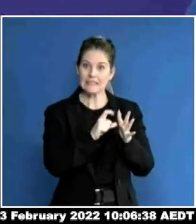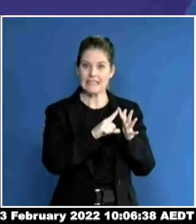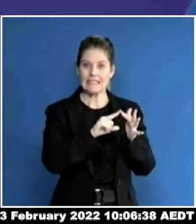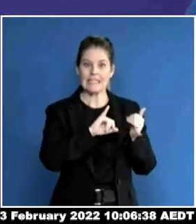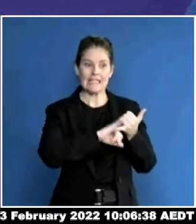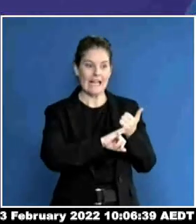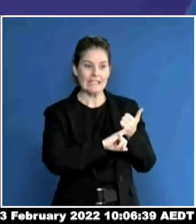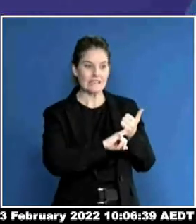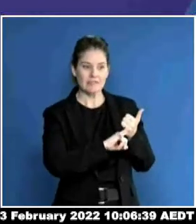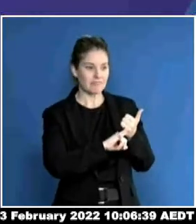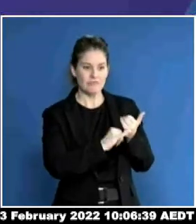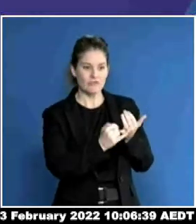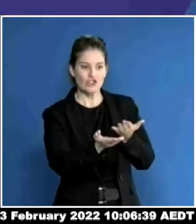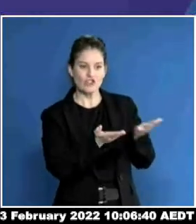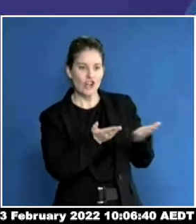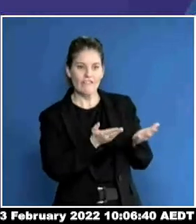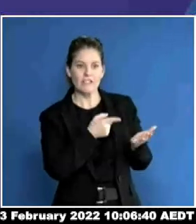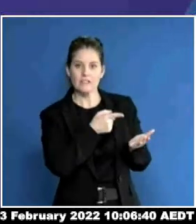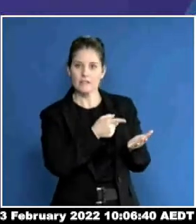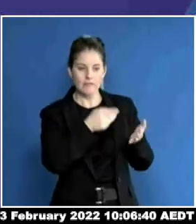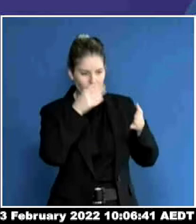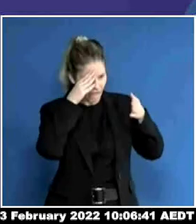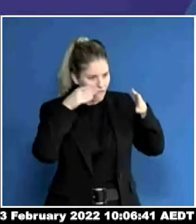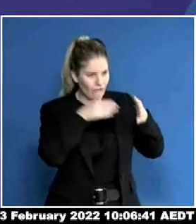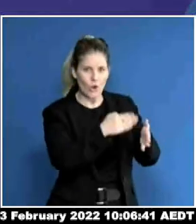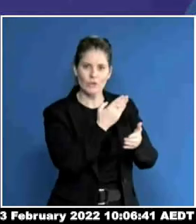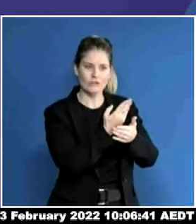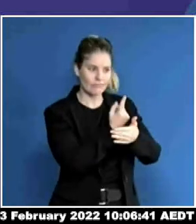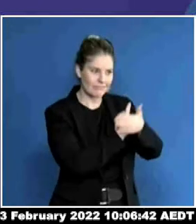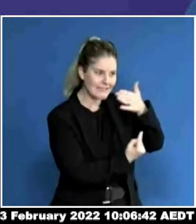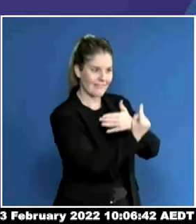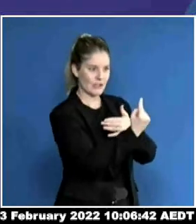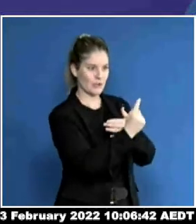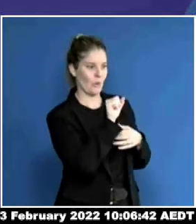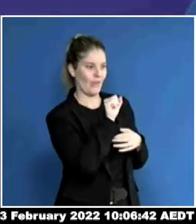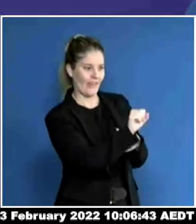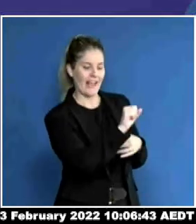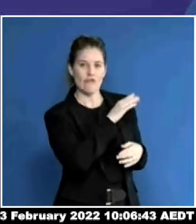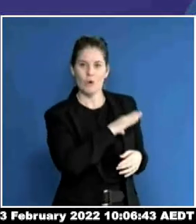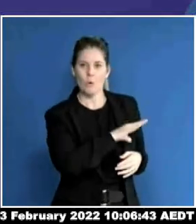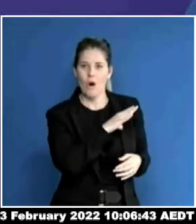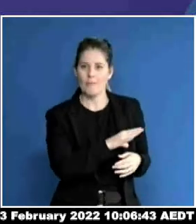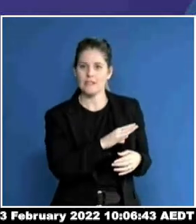approach to training people with disability, and securing worthwhile employment for them.